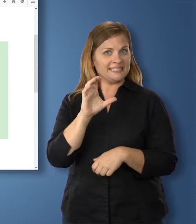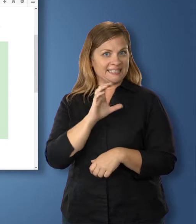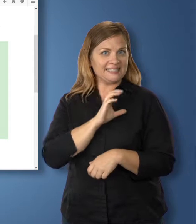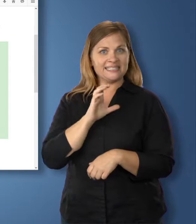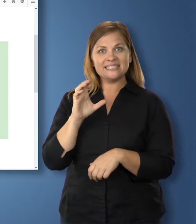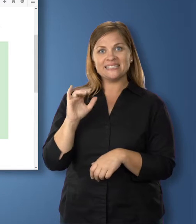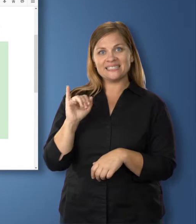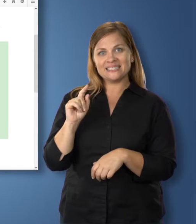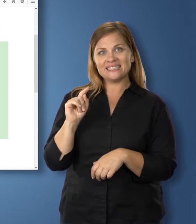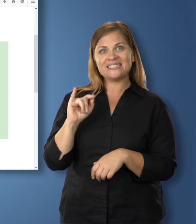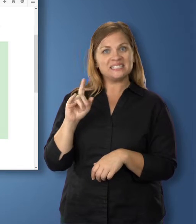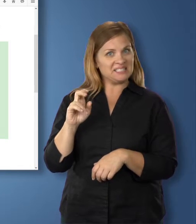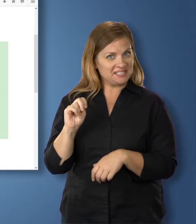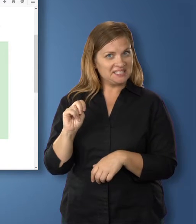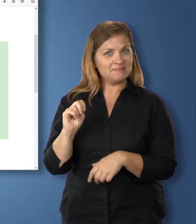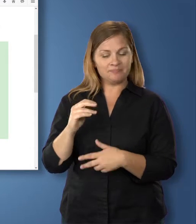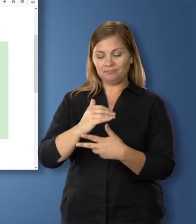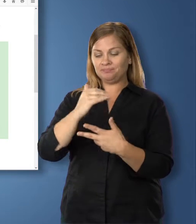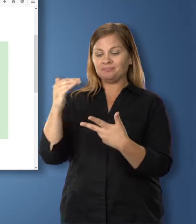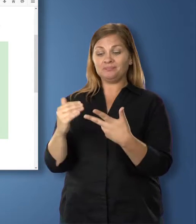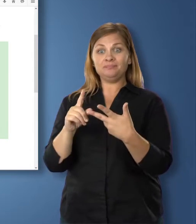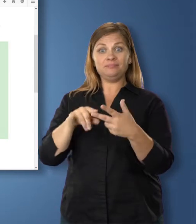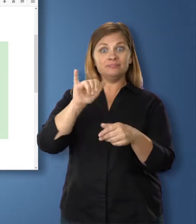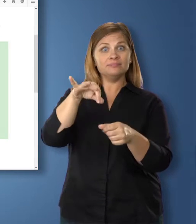am a citizen of the United States;